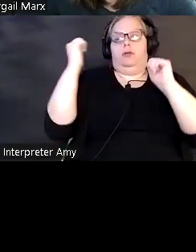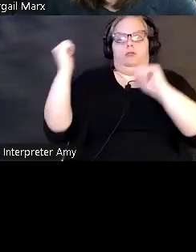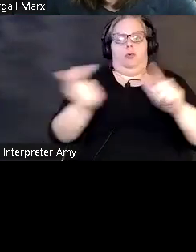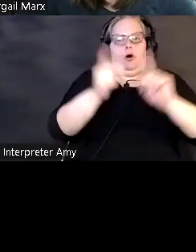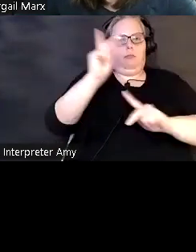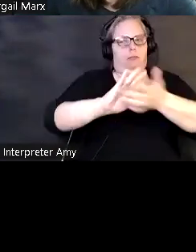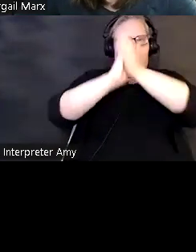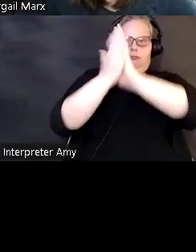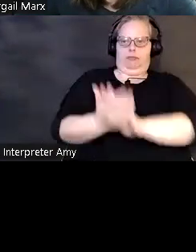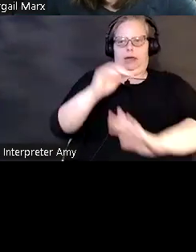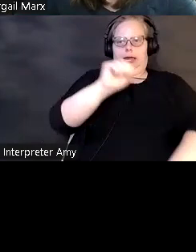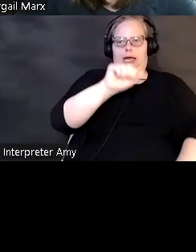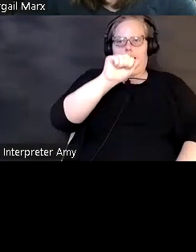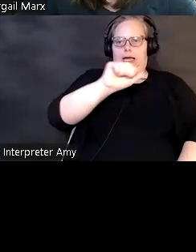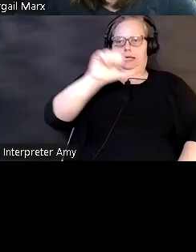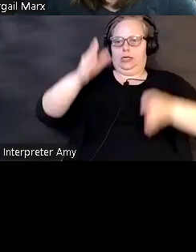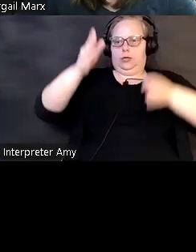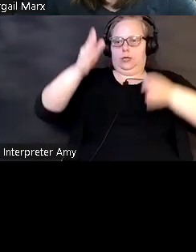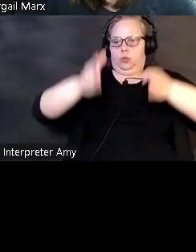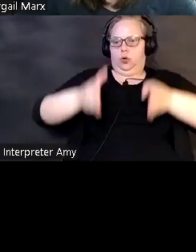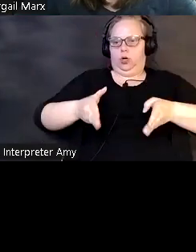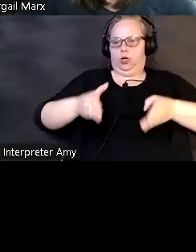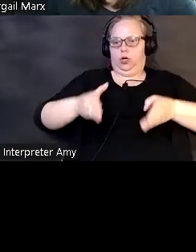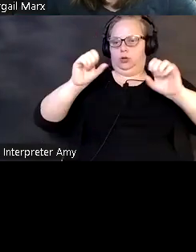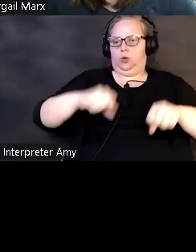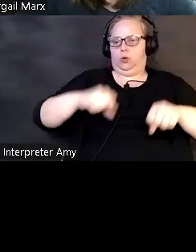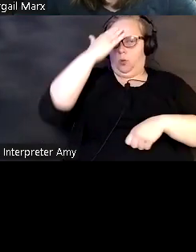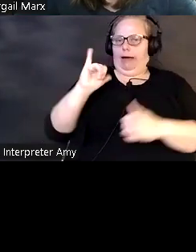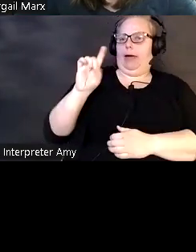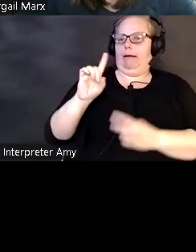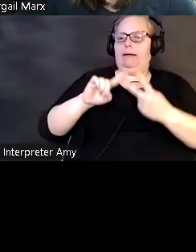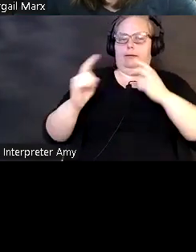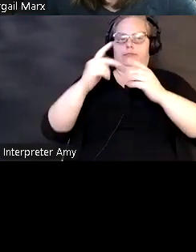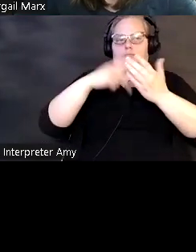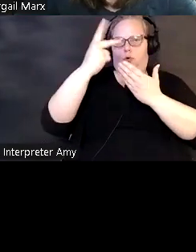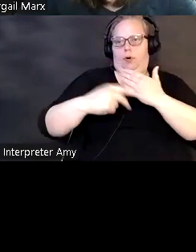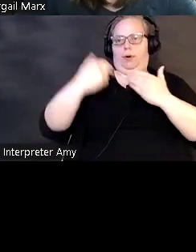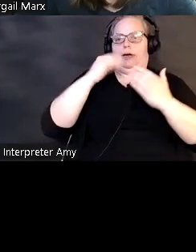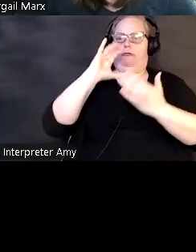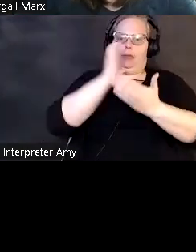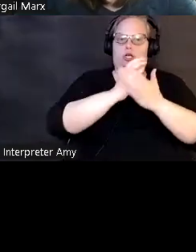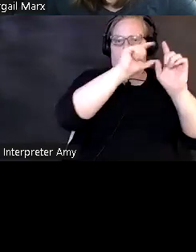person because they had an iPad and they had a program with pictures, and then it spoke out.